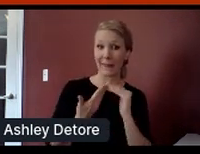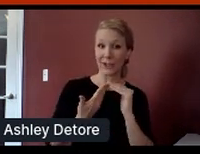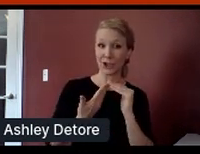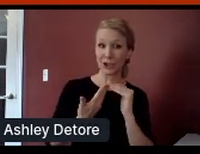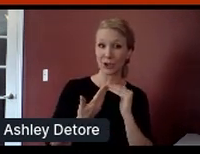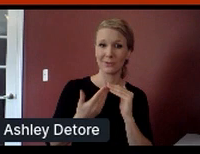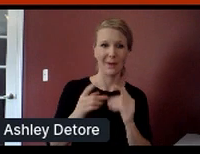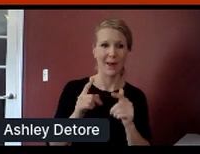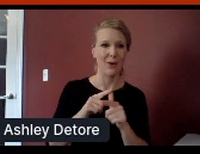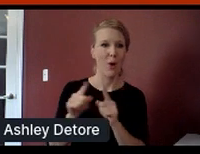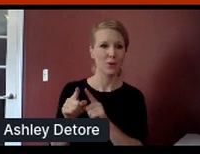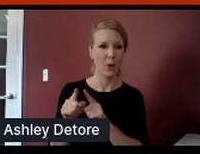OK, next slide.